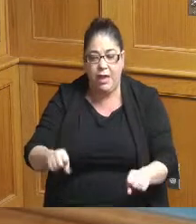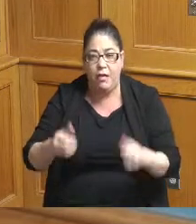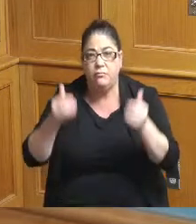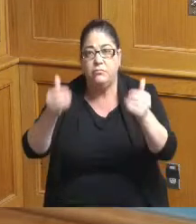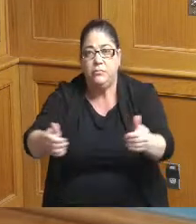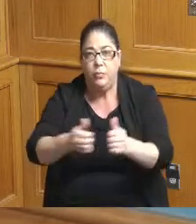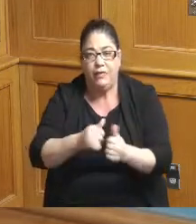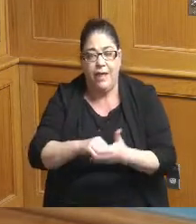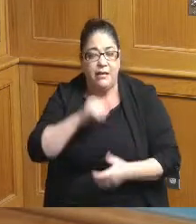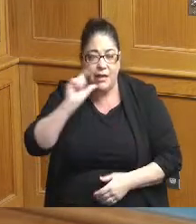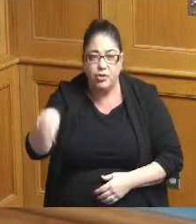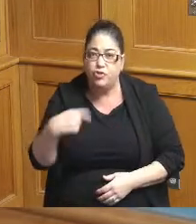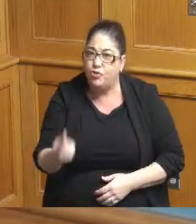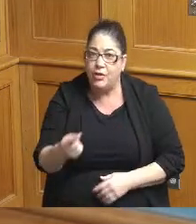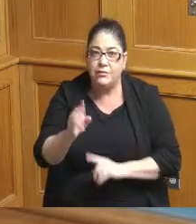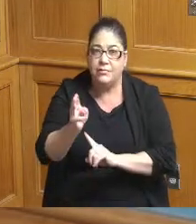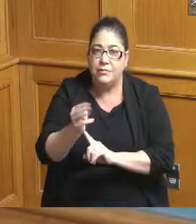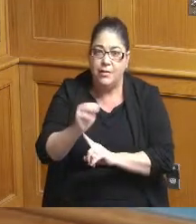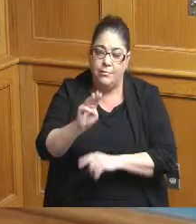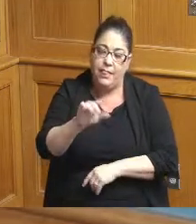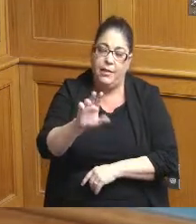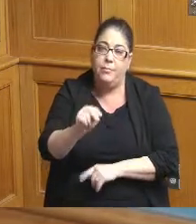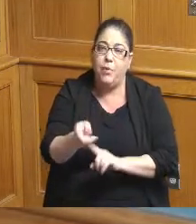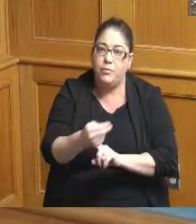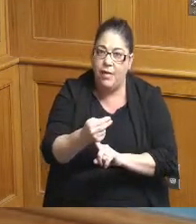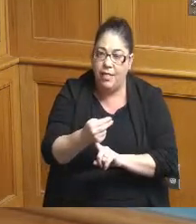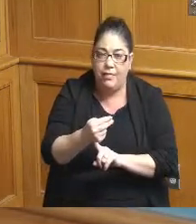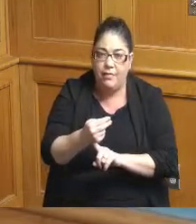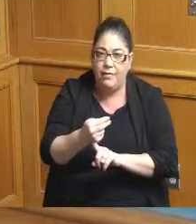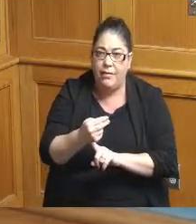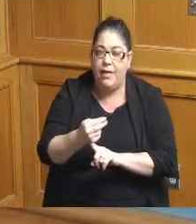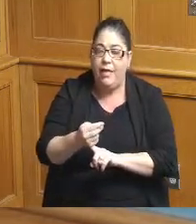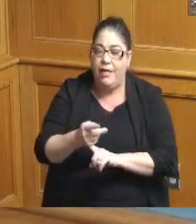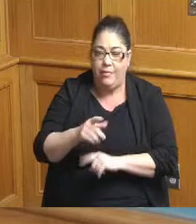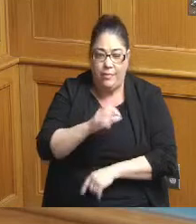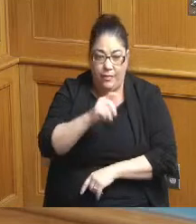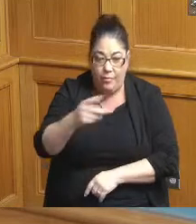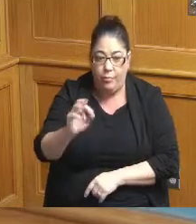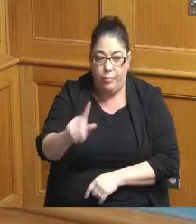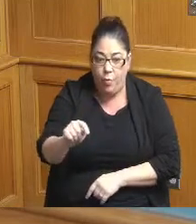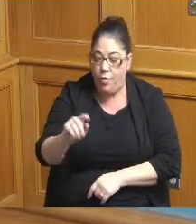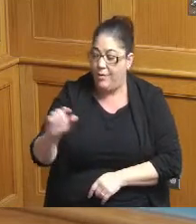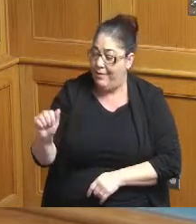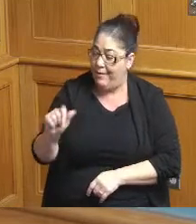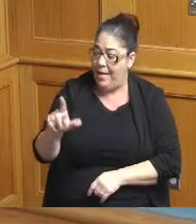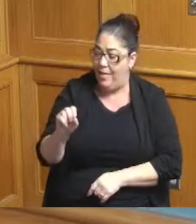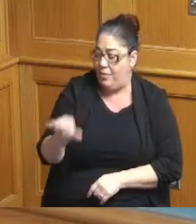projects that there are quote unquote representing us of Alloy other people represent us as well